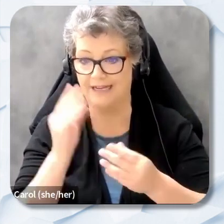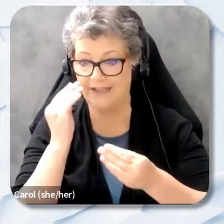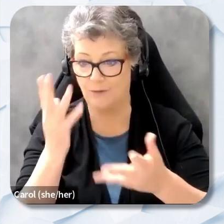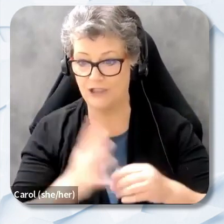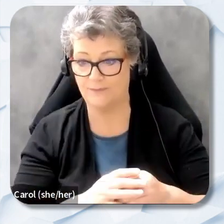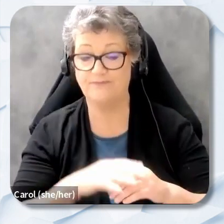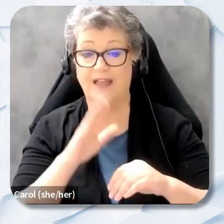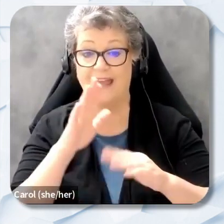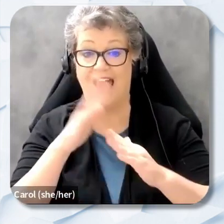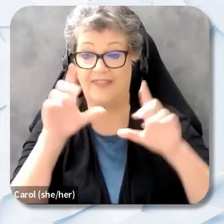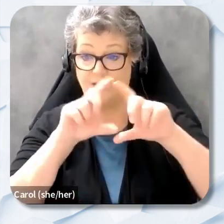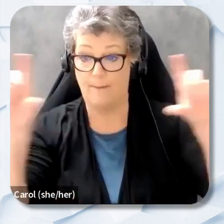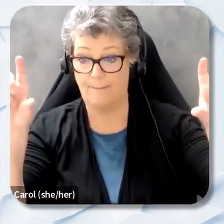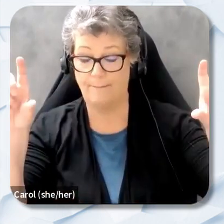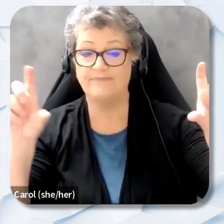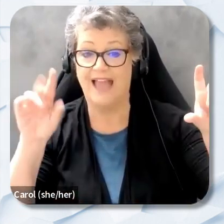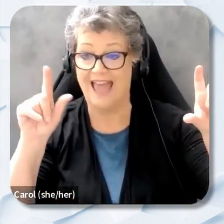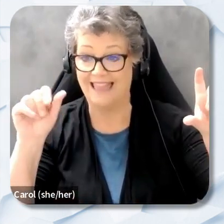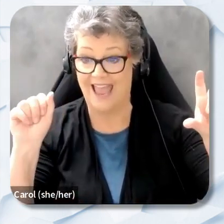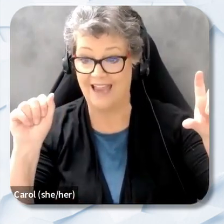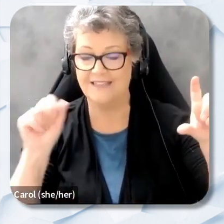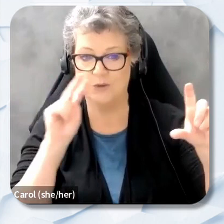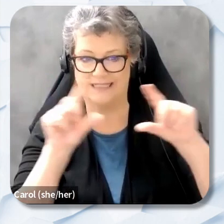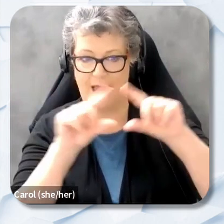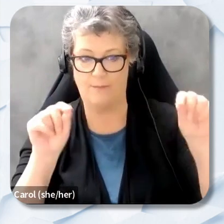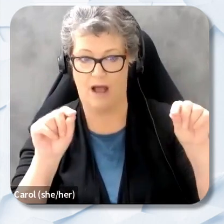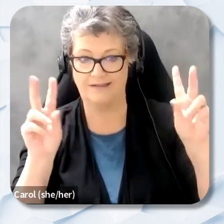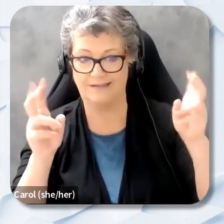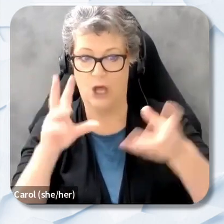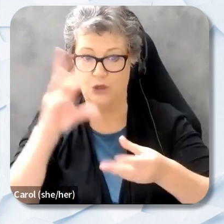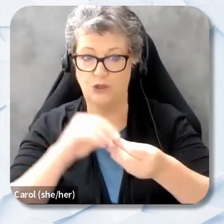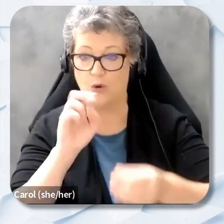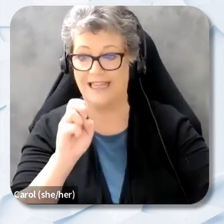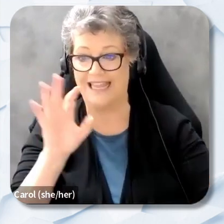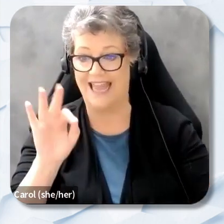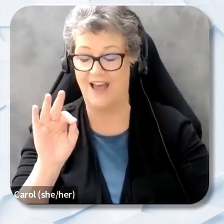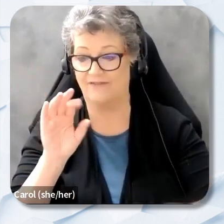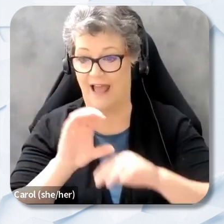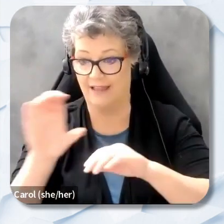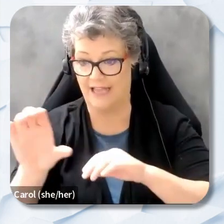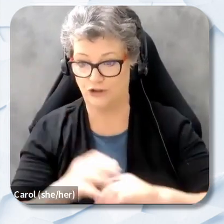At the top of this section, LEAs will see a box titled Total EEF Allocation.